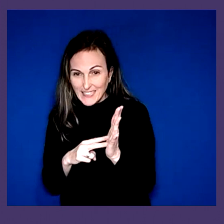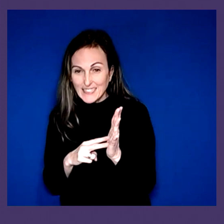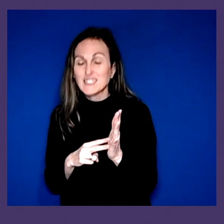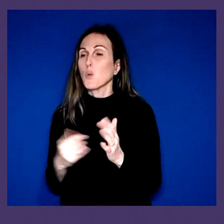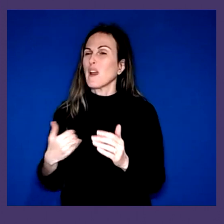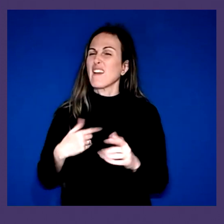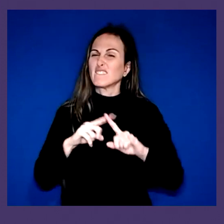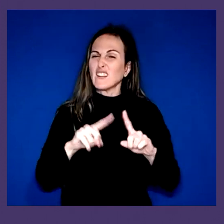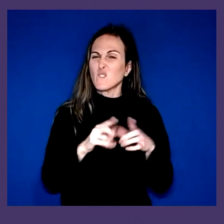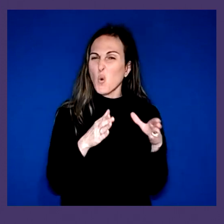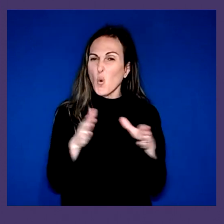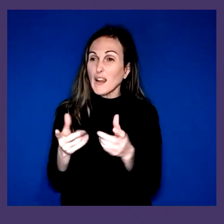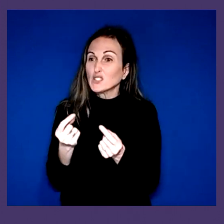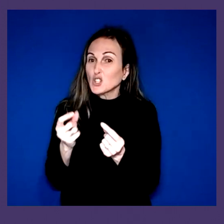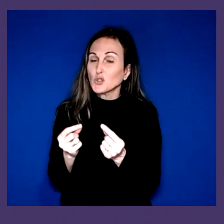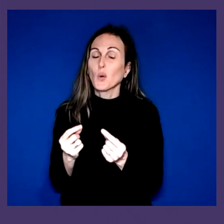lend their eyes to the person making the call.